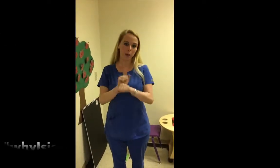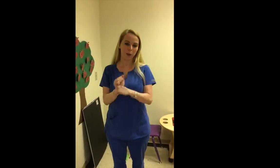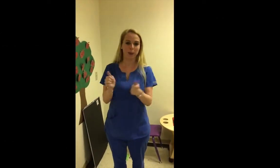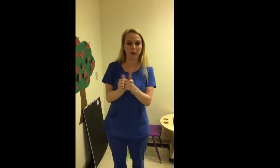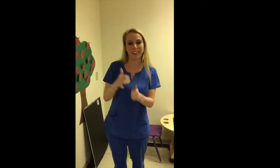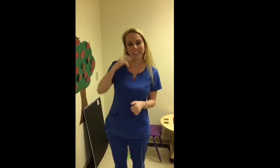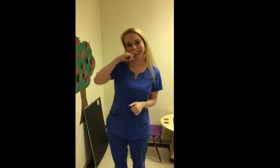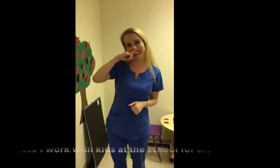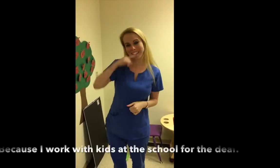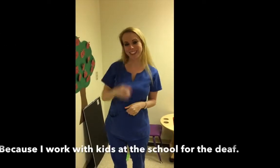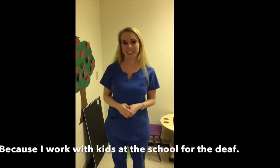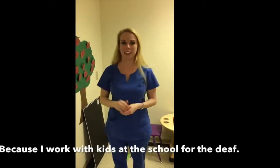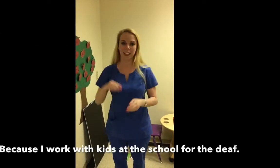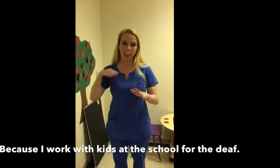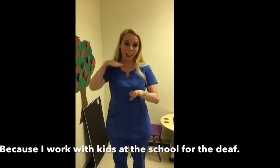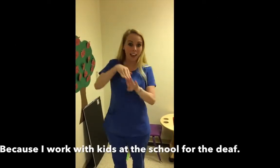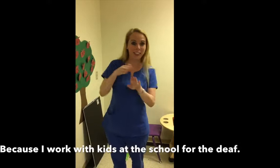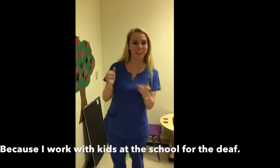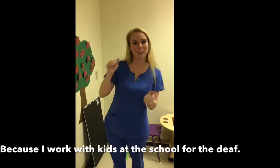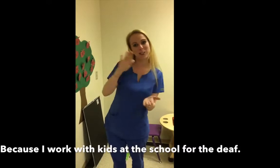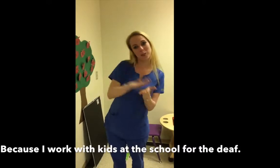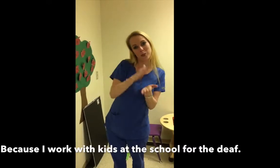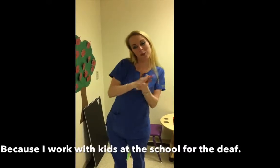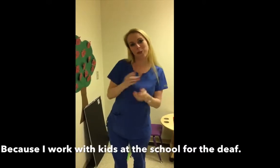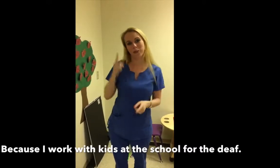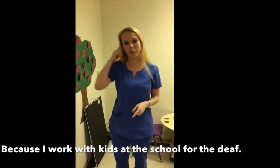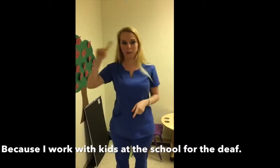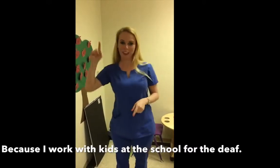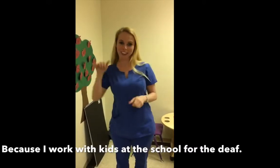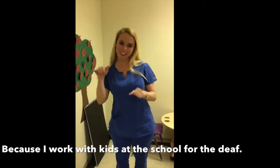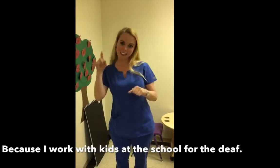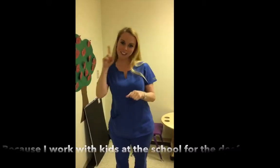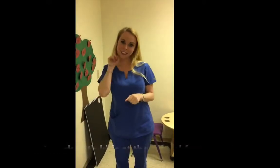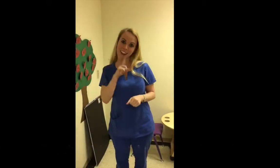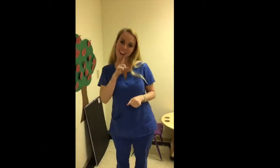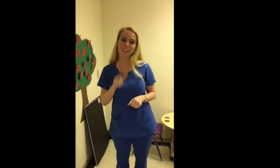ASL is awesome. I sign because I'm deaf.